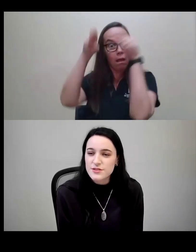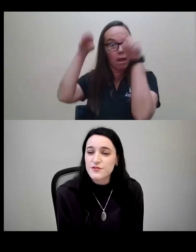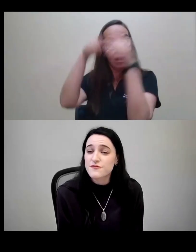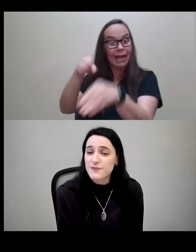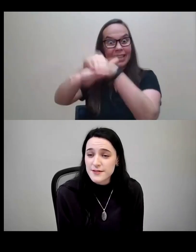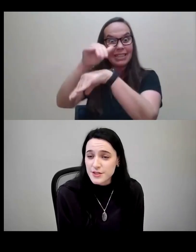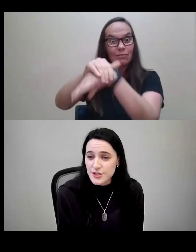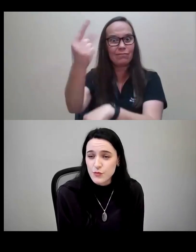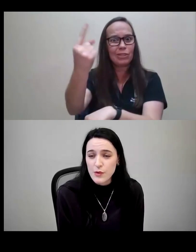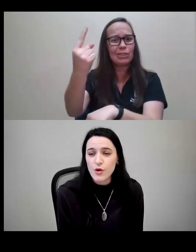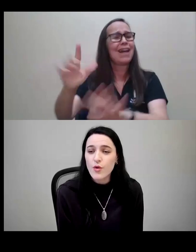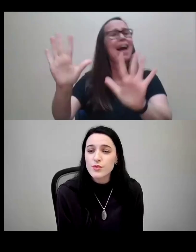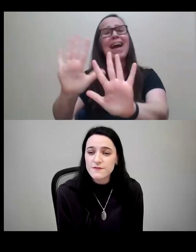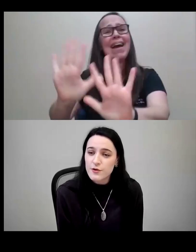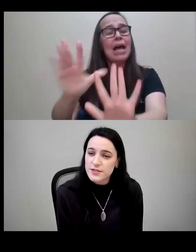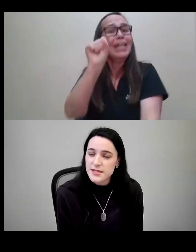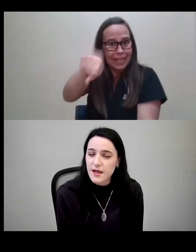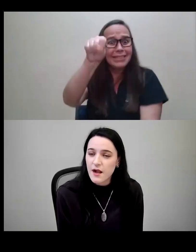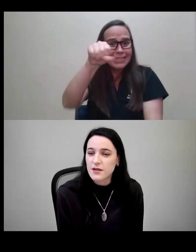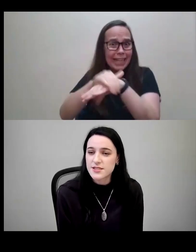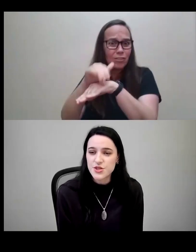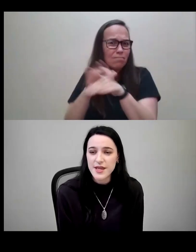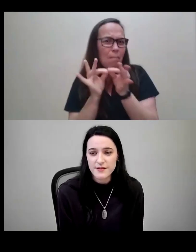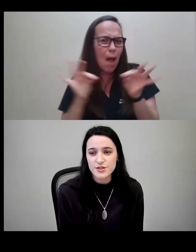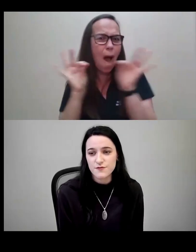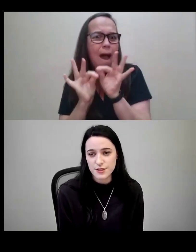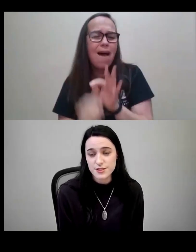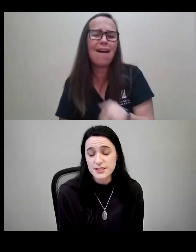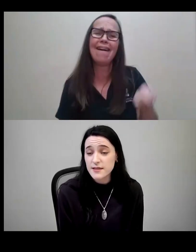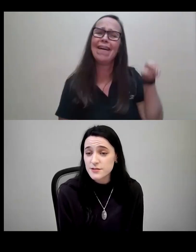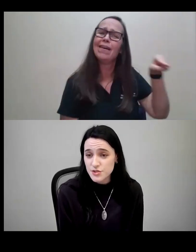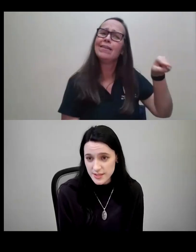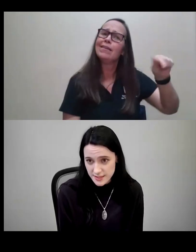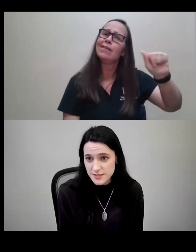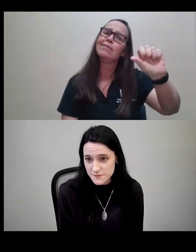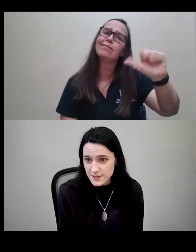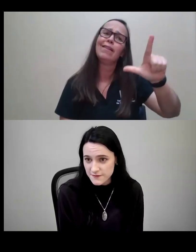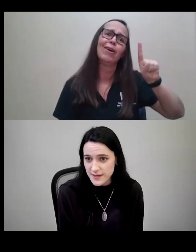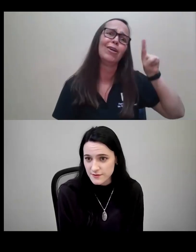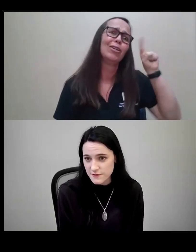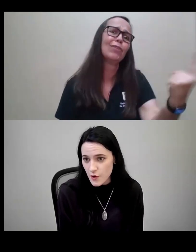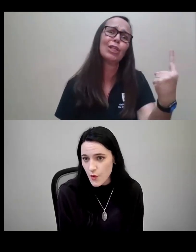our students for failure when we're only focusing on teaching English first. English is very vital,